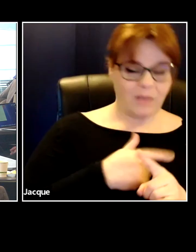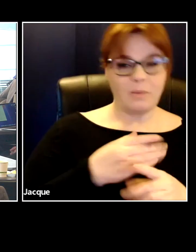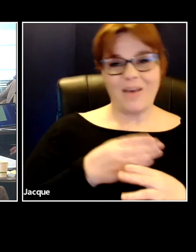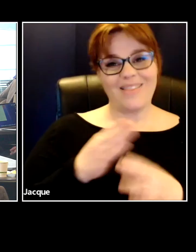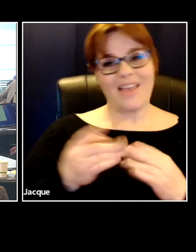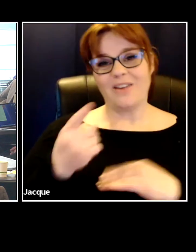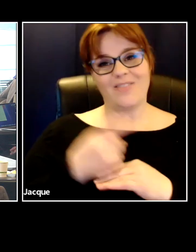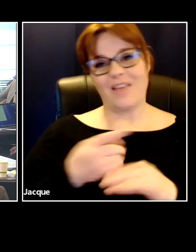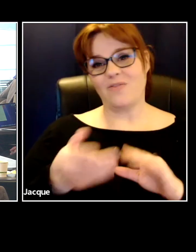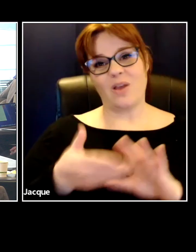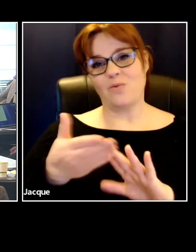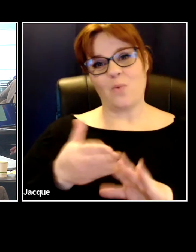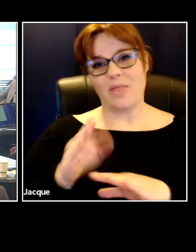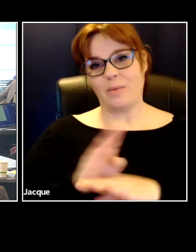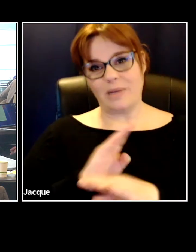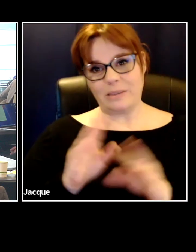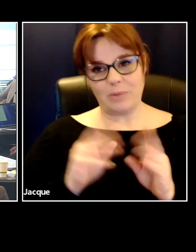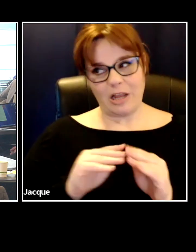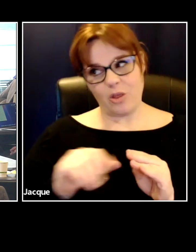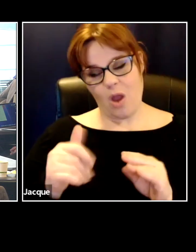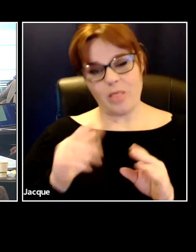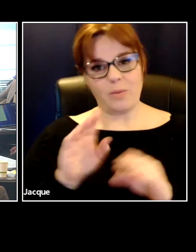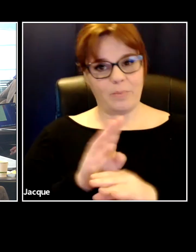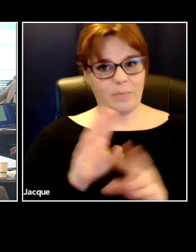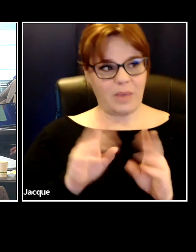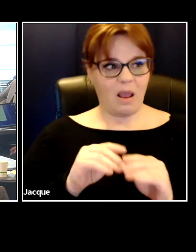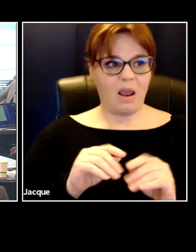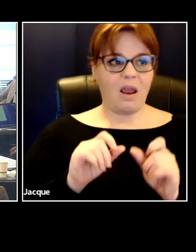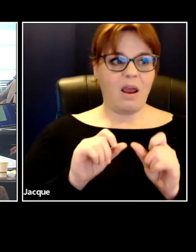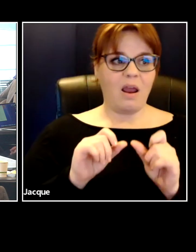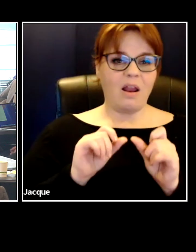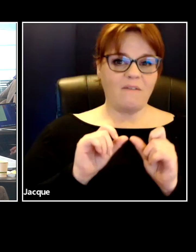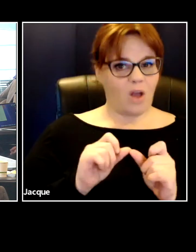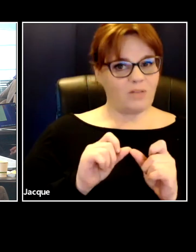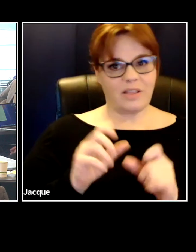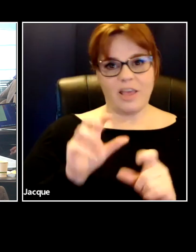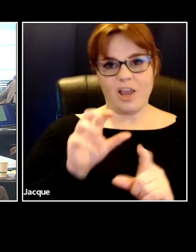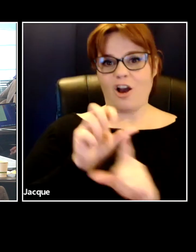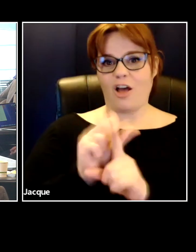and they got other meetings and I've constantly caught them driving to and from the board meetings